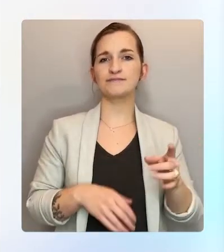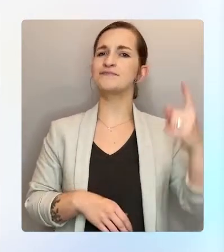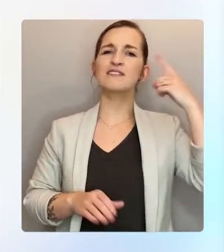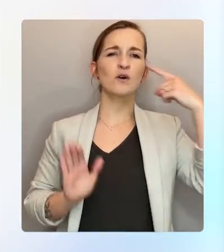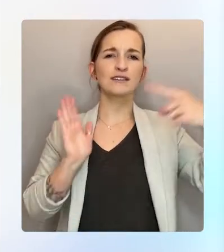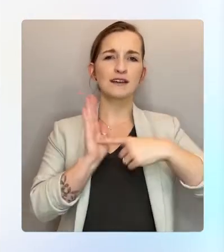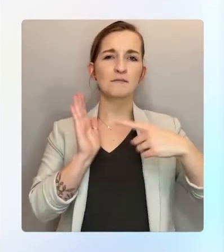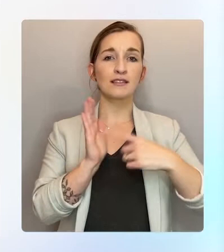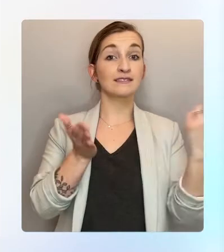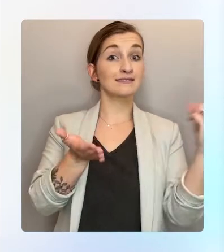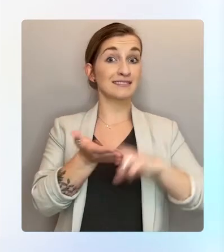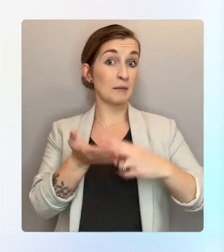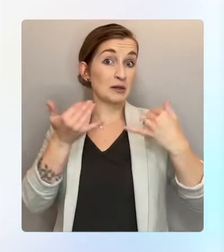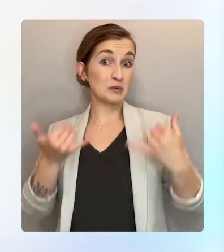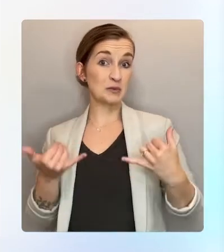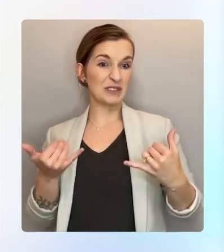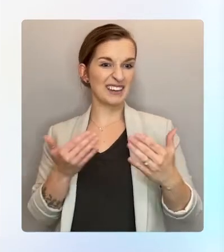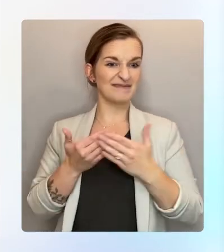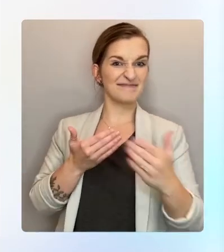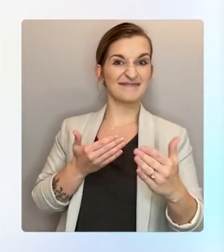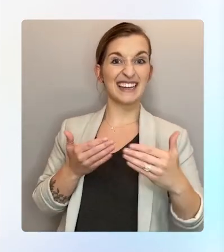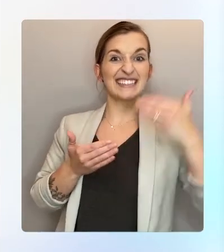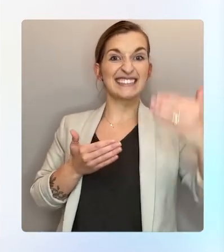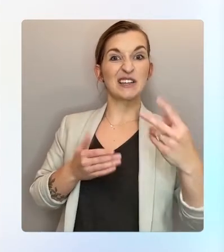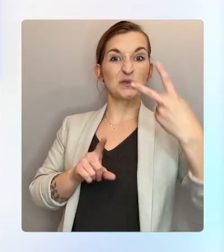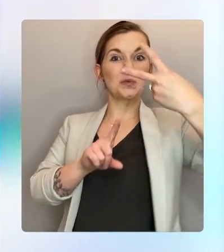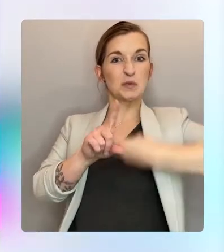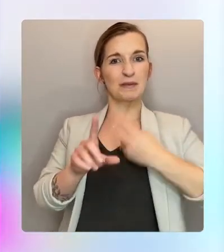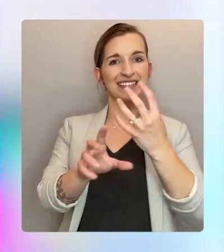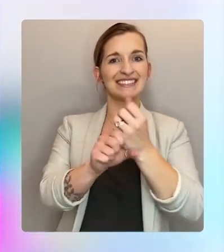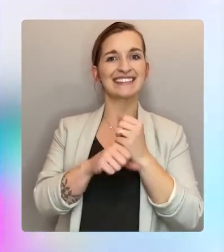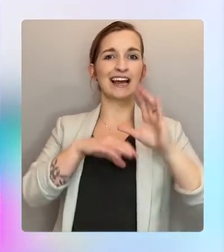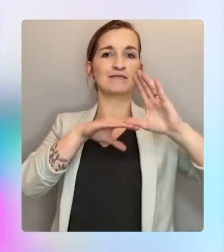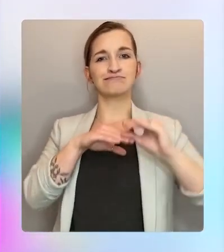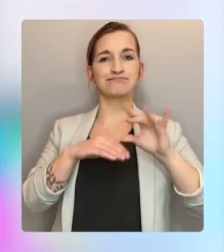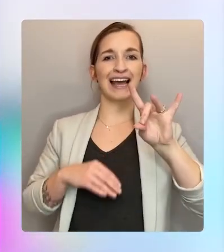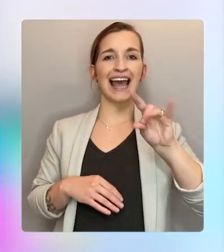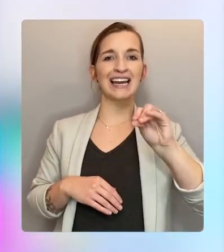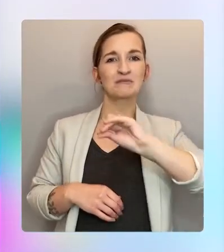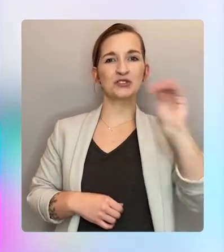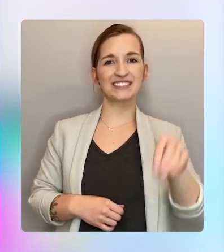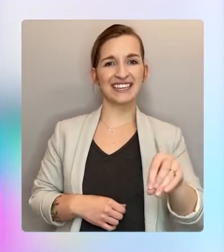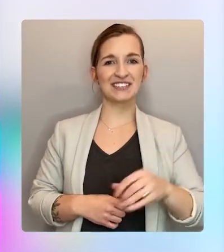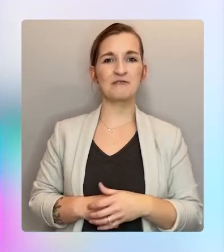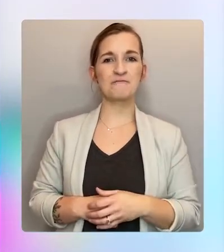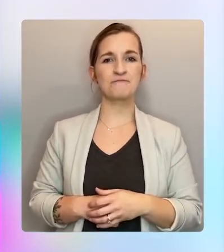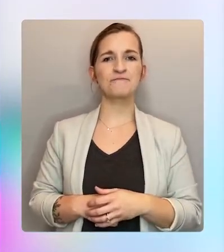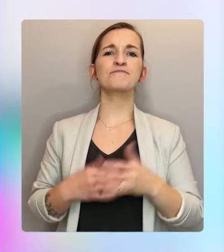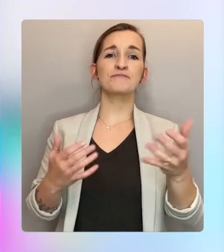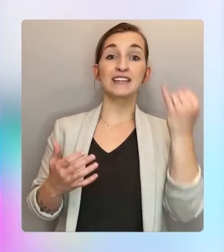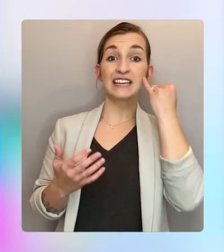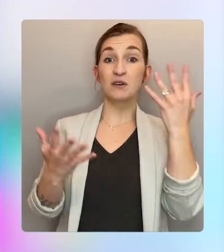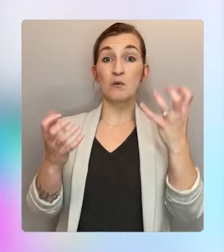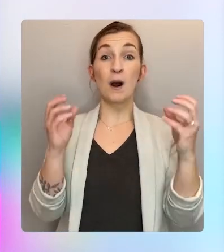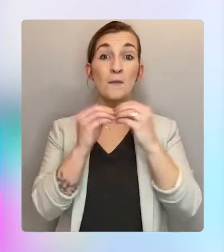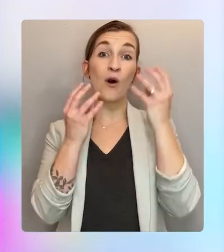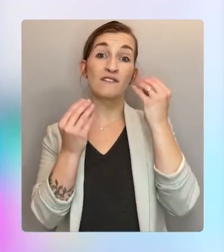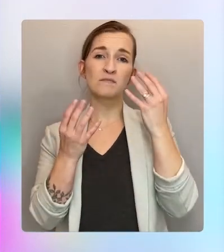and get the next two months with an 80% discount. Reach out to our team to learn more.